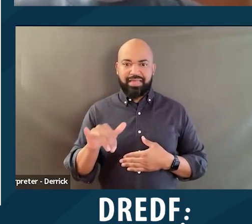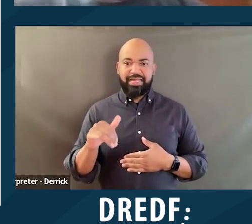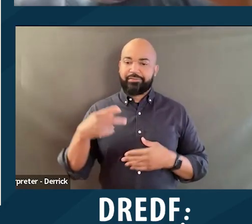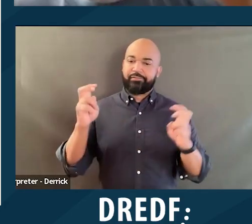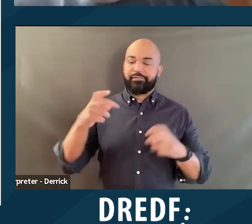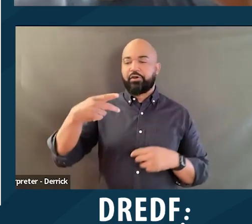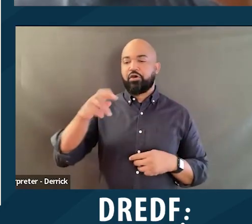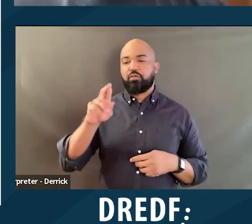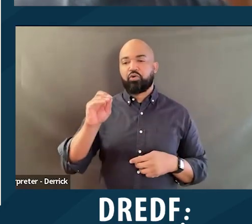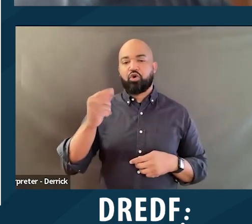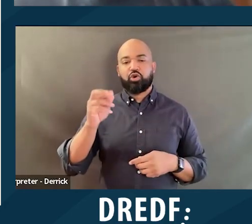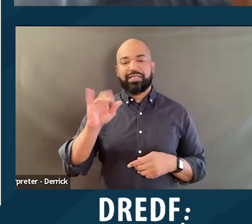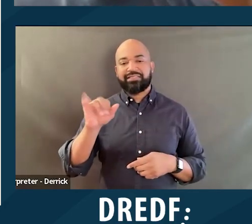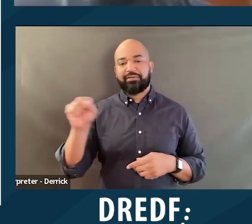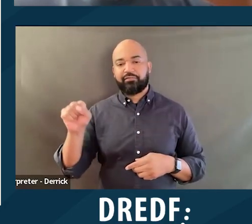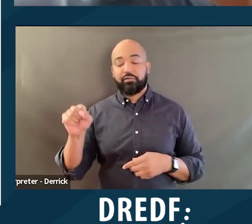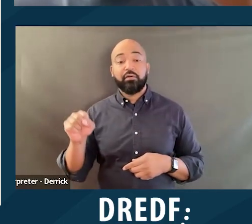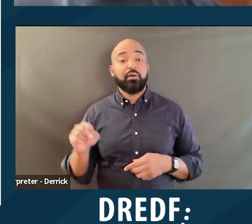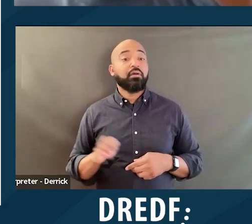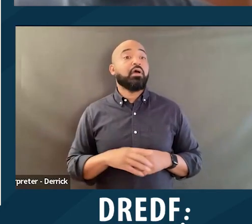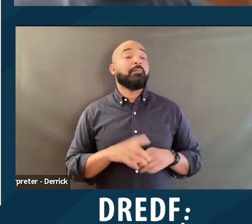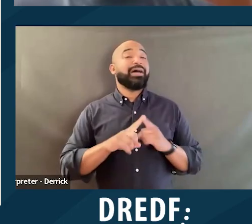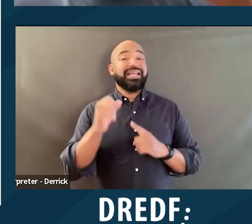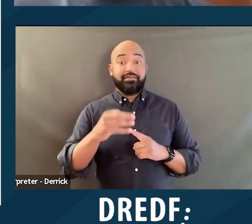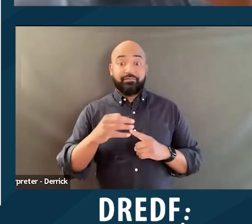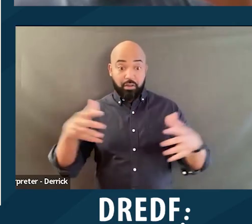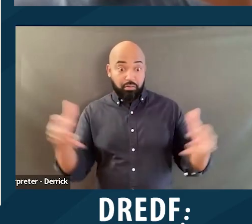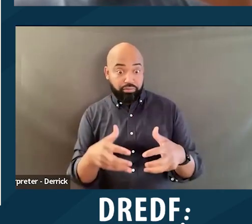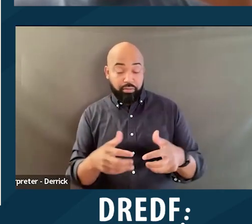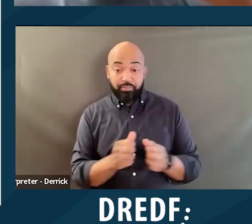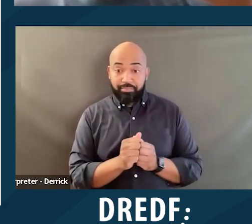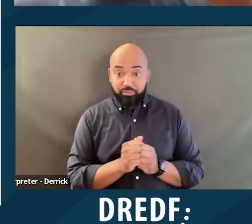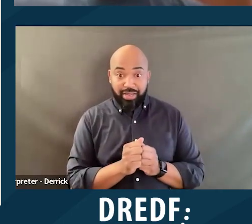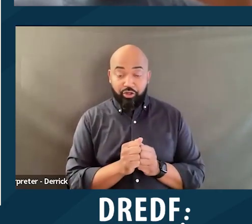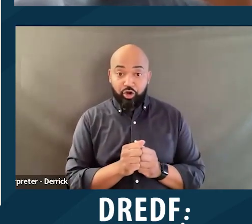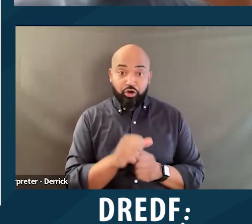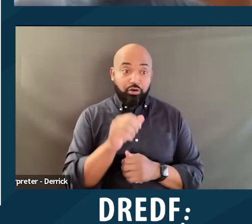But if you get together and make it a little fun, you can do it online or in‑person, obviously in